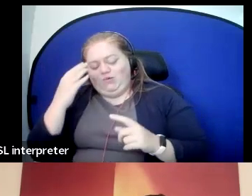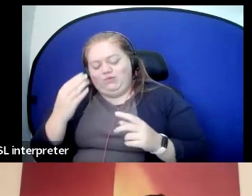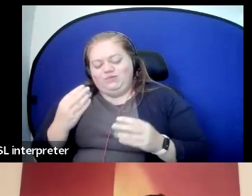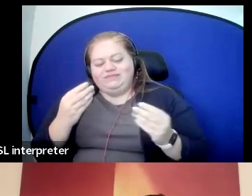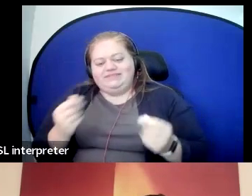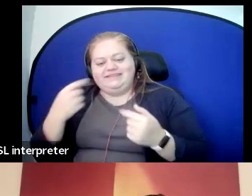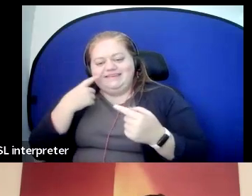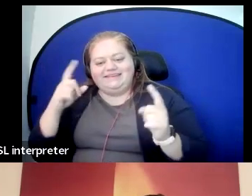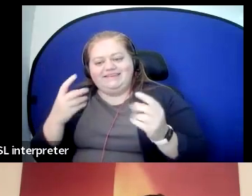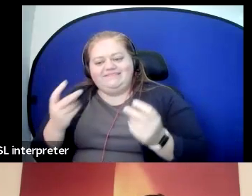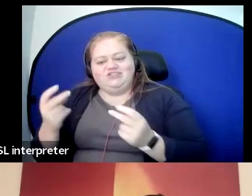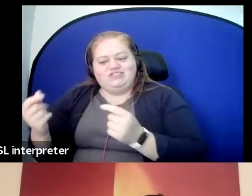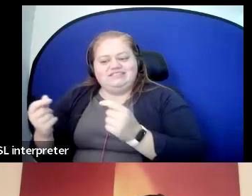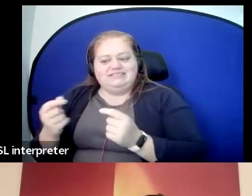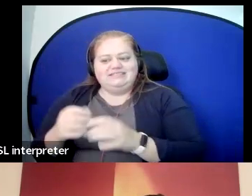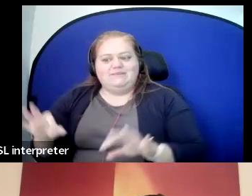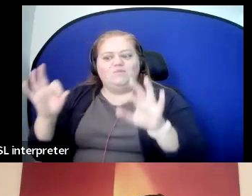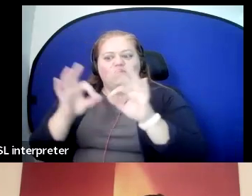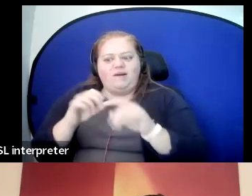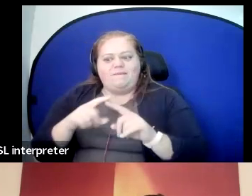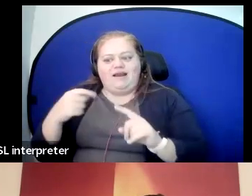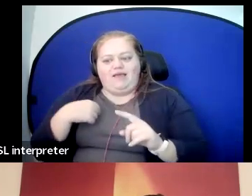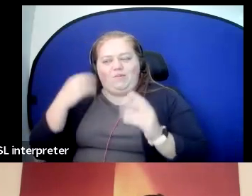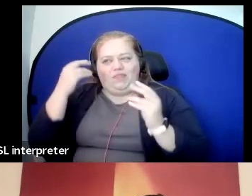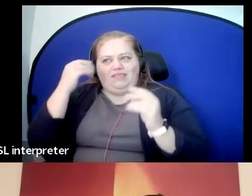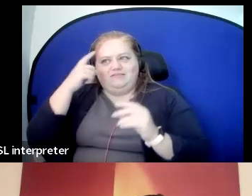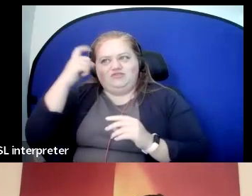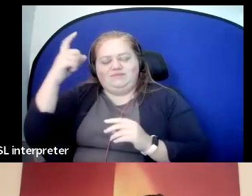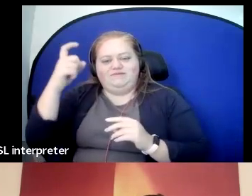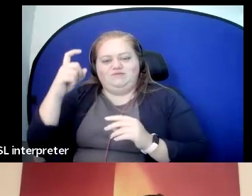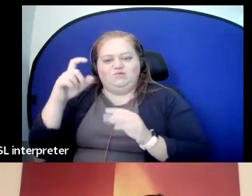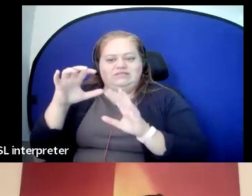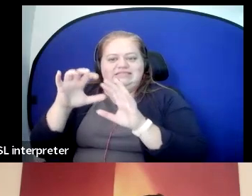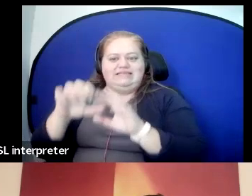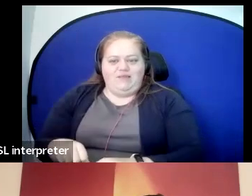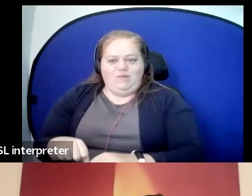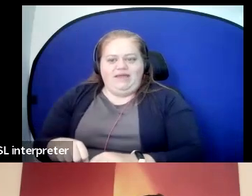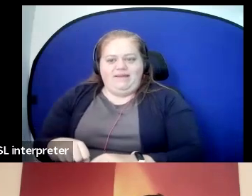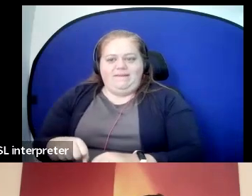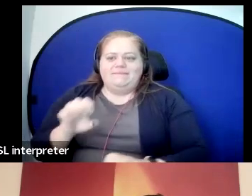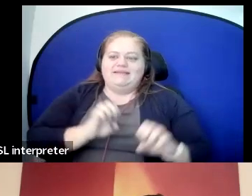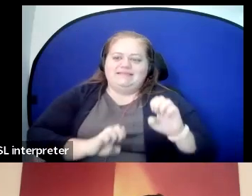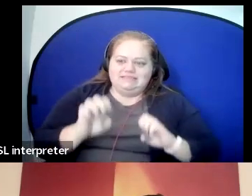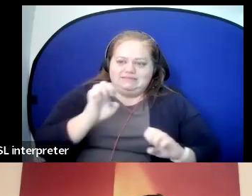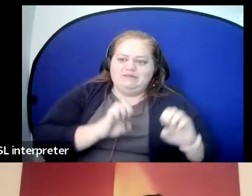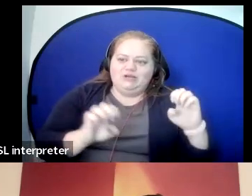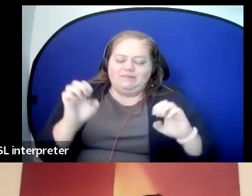that people are working on, but that would be something that I would dream of, to take that away and then making experimental experimentation even more accessible